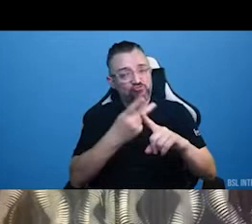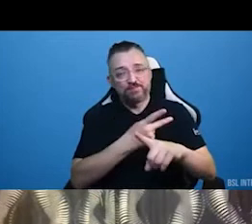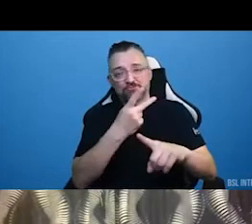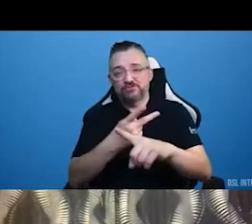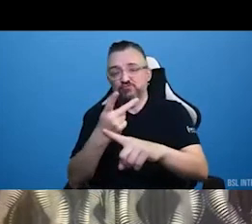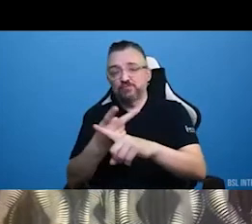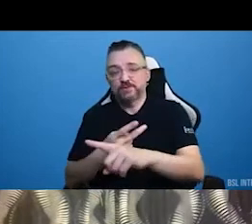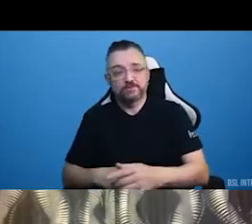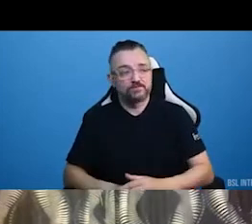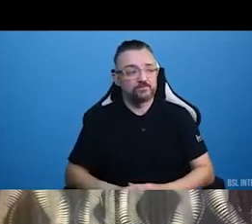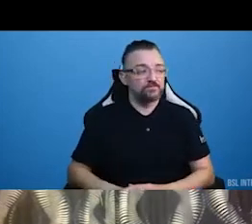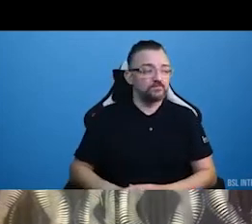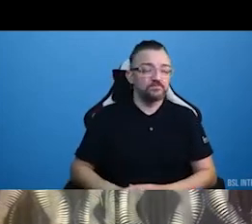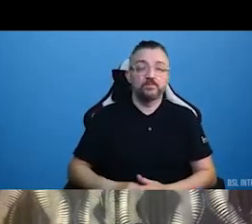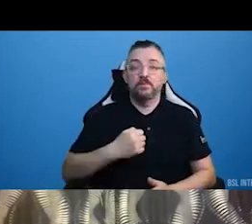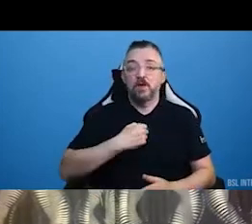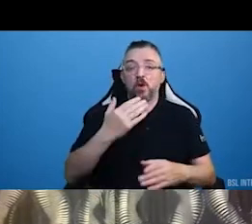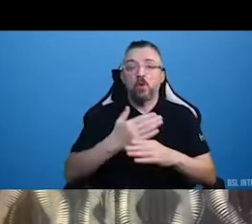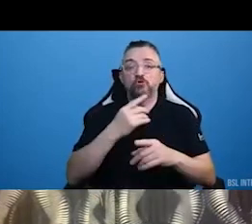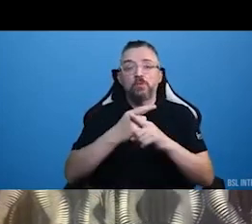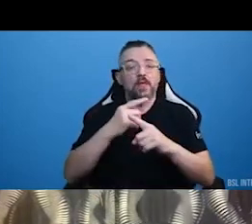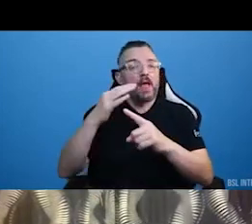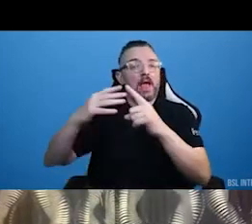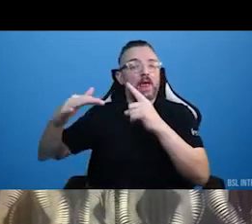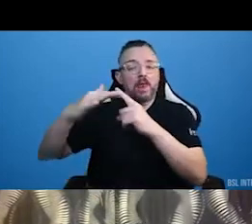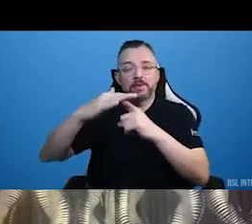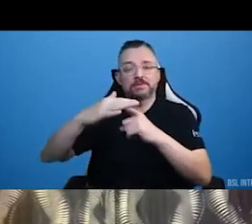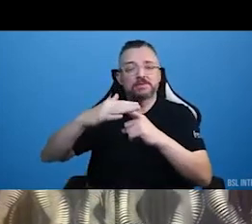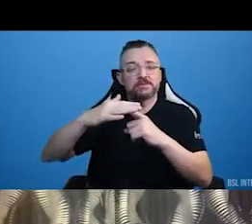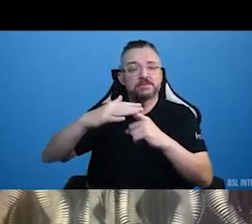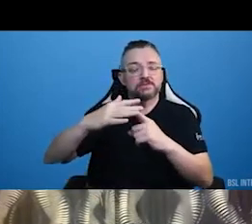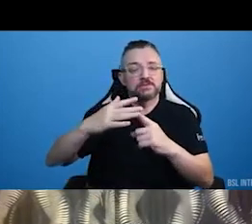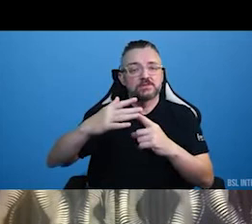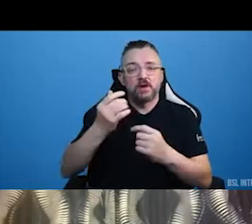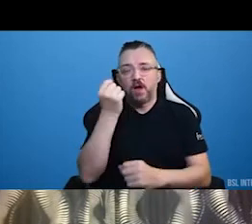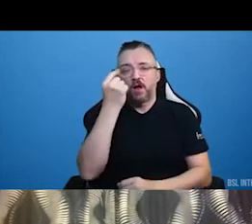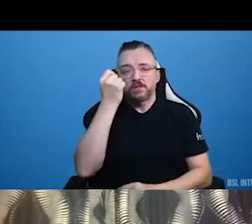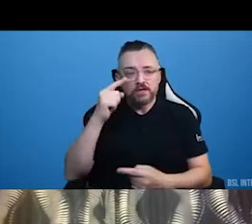So lots of the work that I do is around climate literacy. So this is what's a big part of what's been missing in the education of architects,